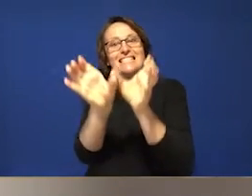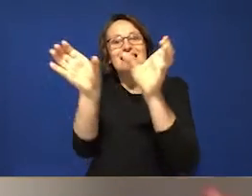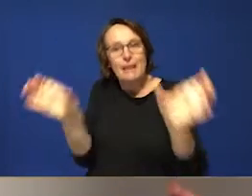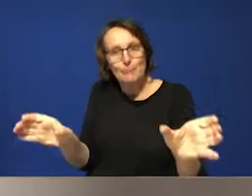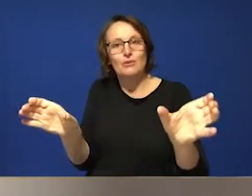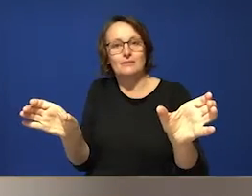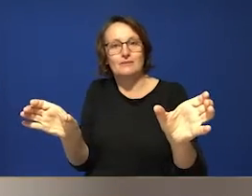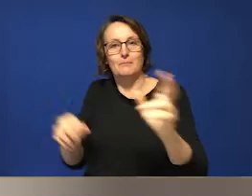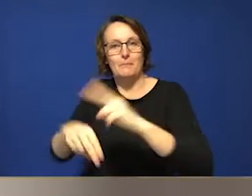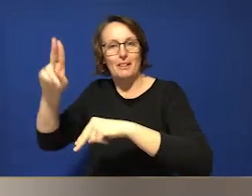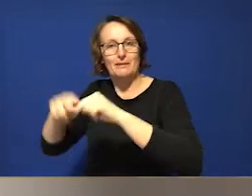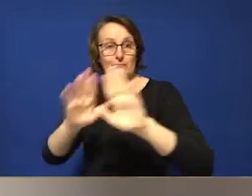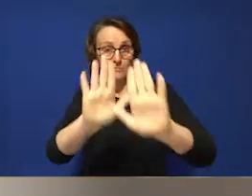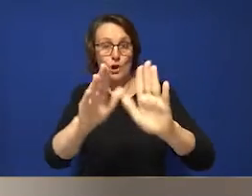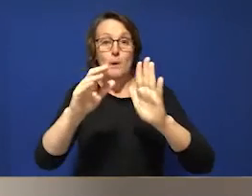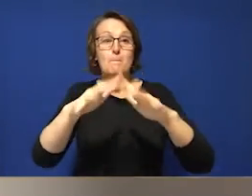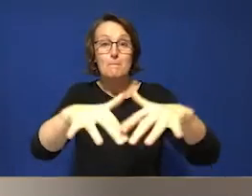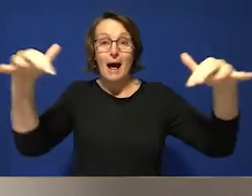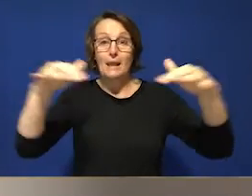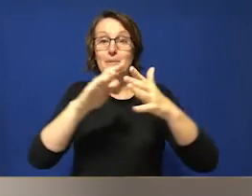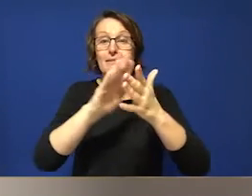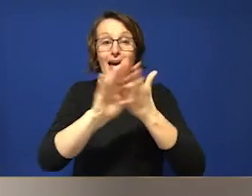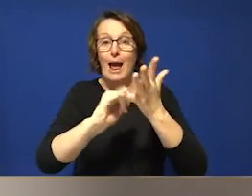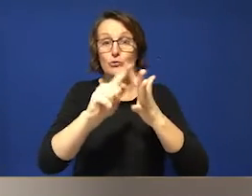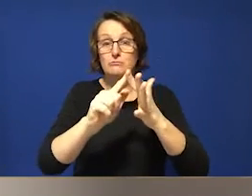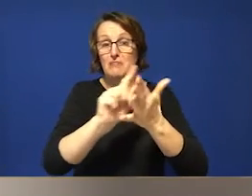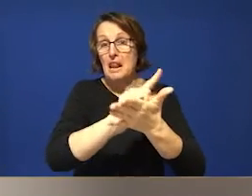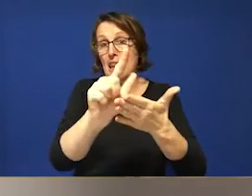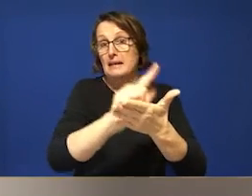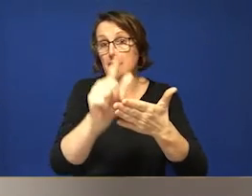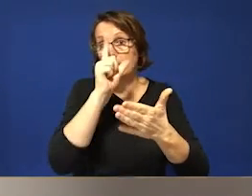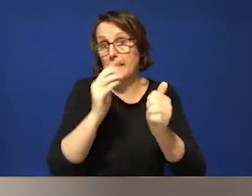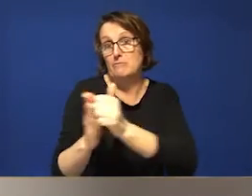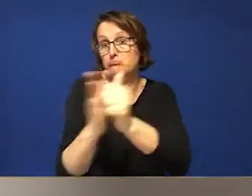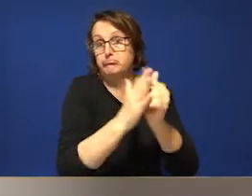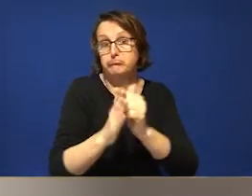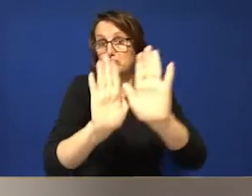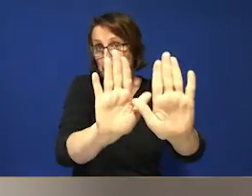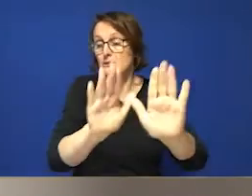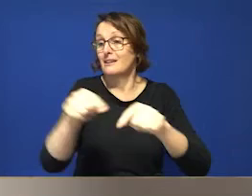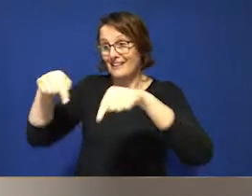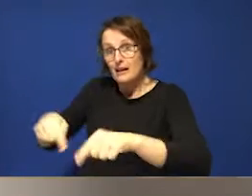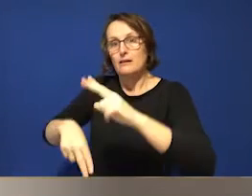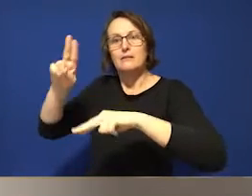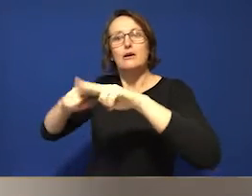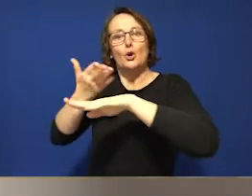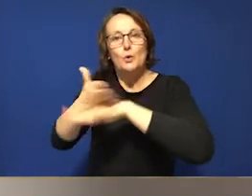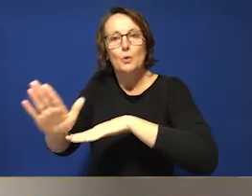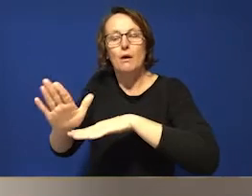and leave the task of finishing that building to another day and in doing so, it just freed the whole thing up.